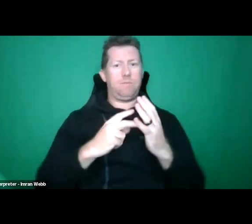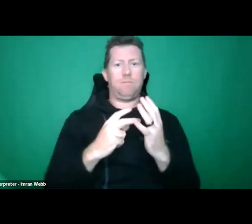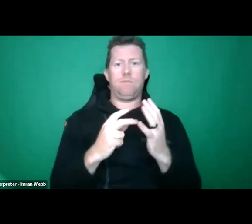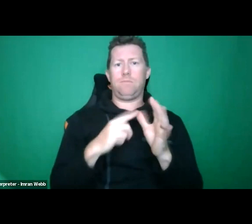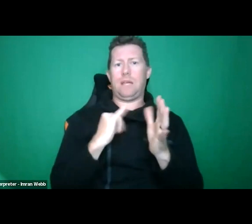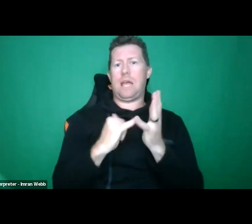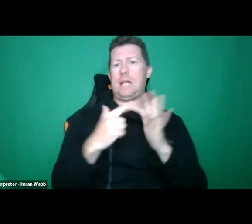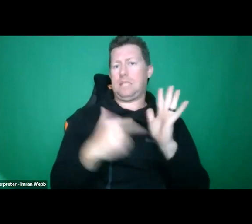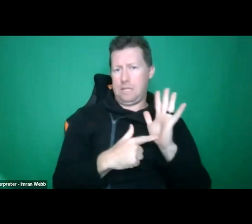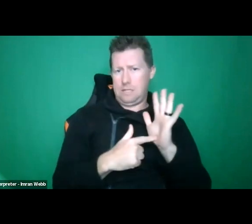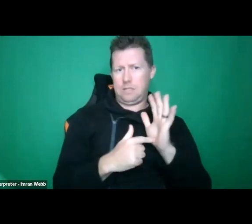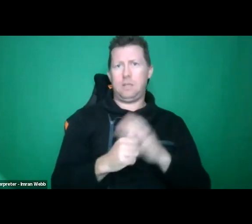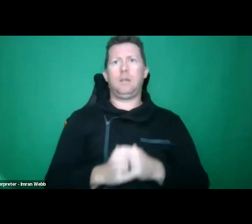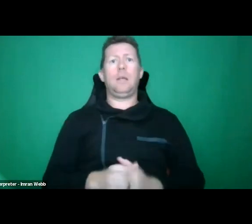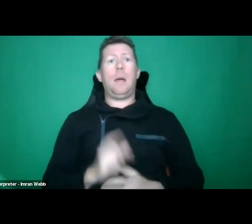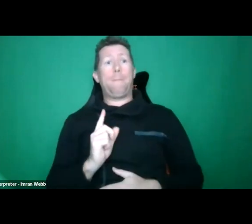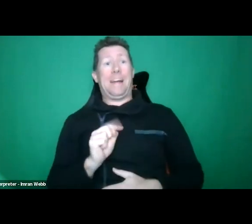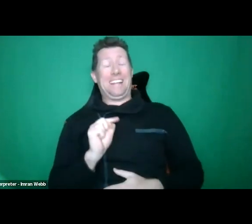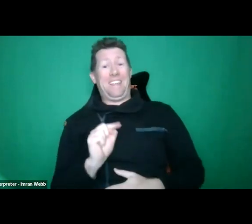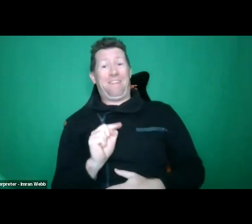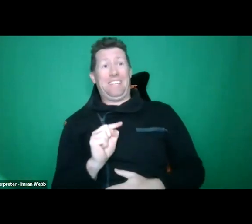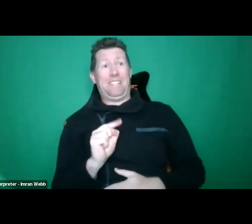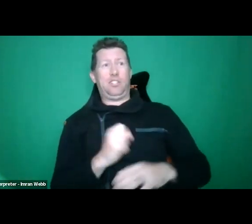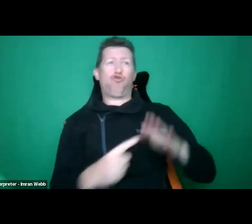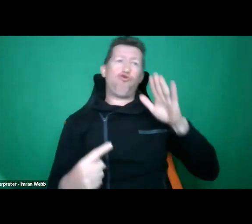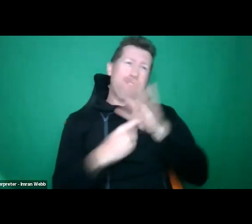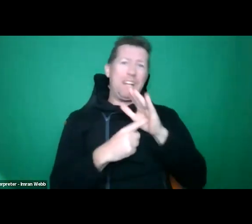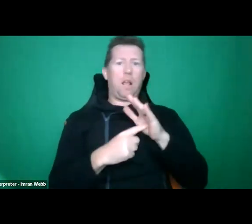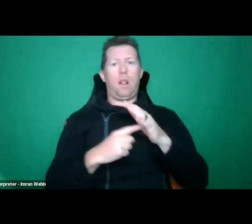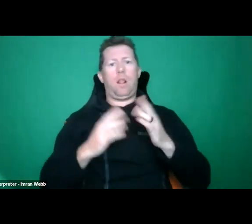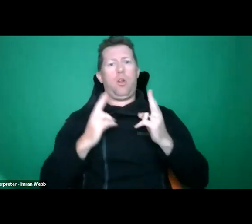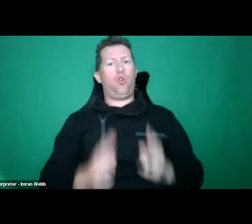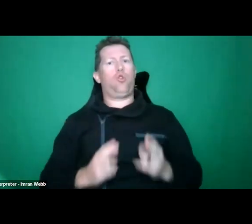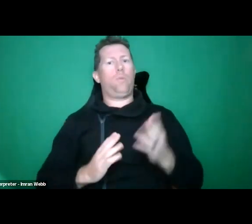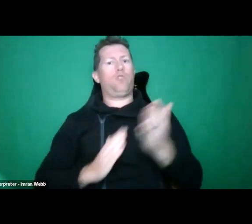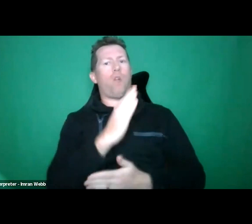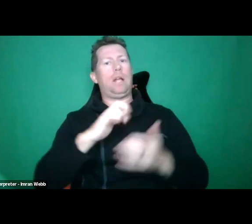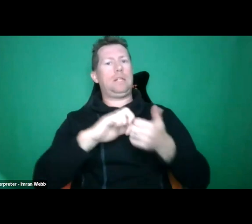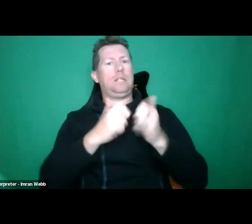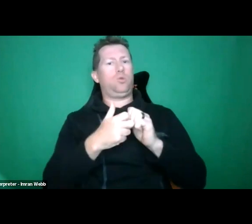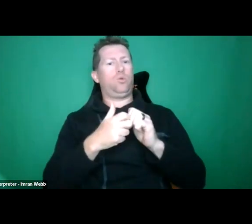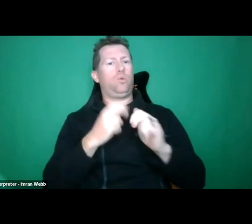though, a critical human rights issue for Australia and one if carefully developed,